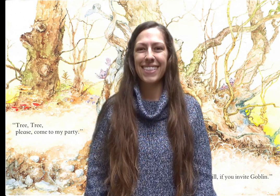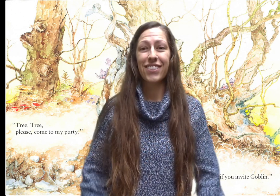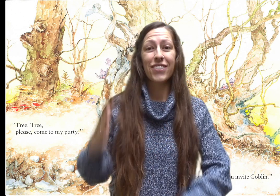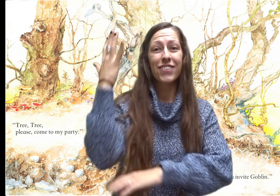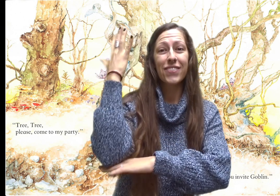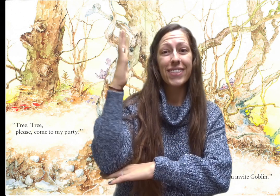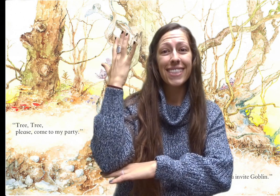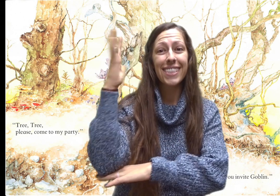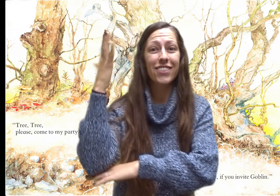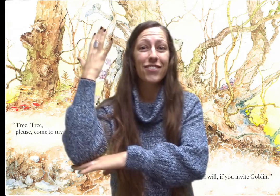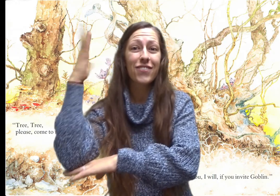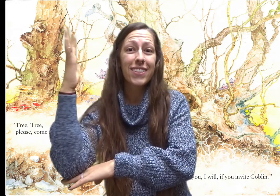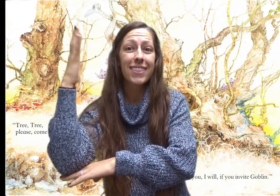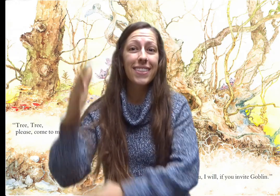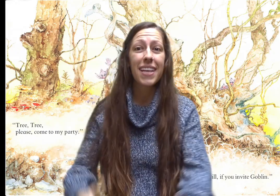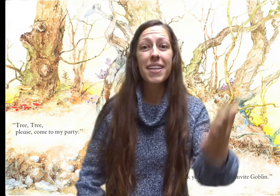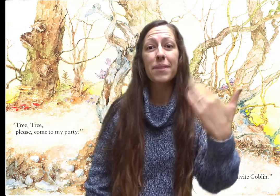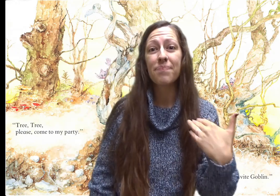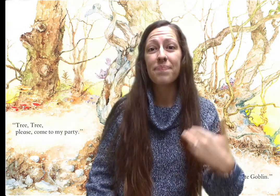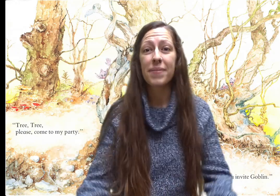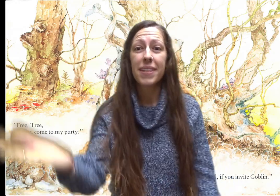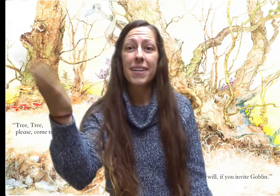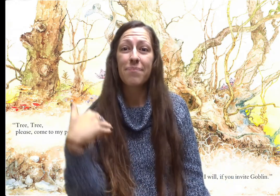Tree, Tree, come to my party.